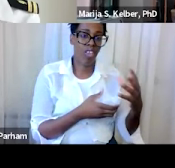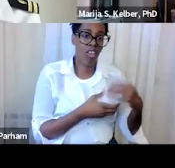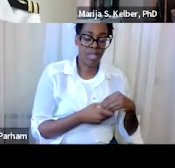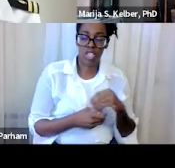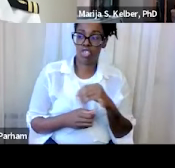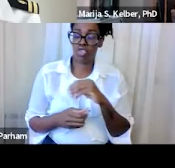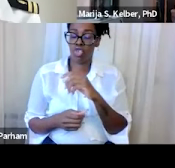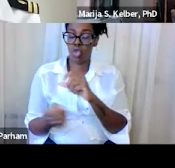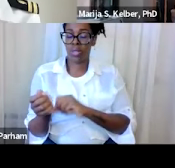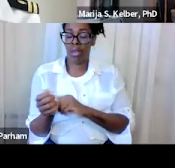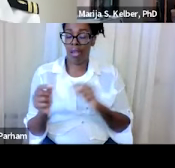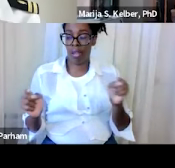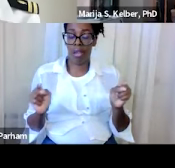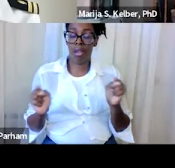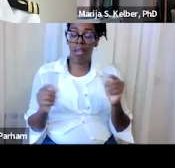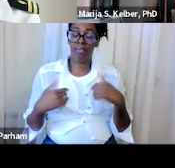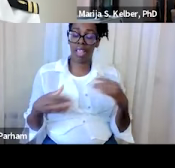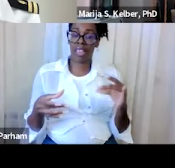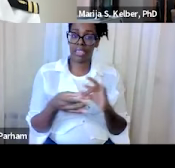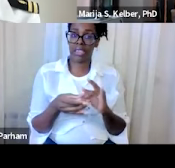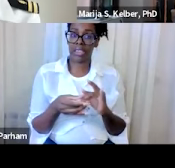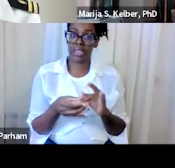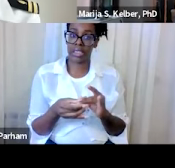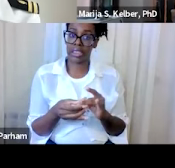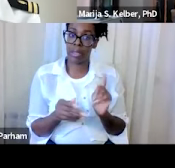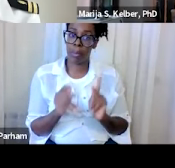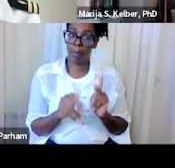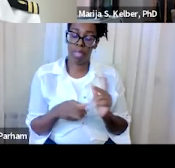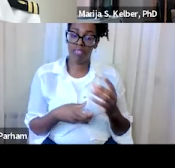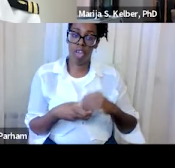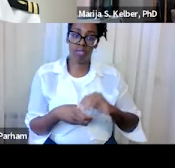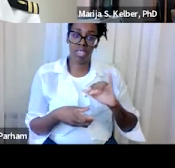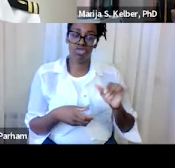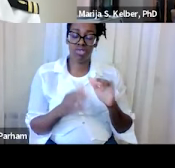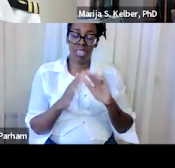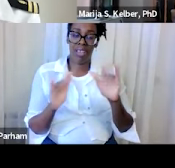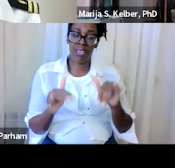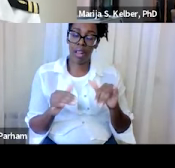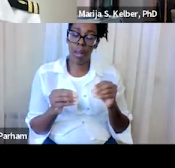So those who are involved with the criminal justice system are more likely to commit suicide